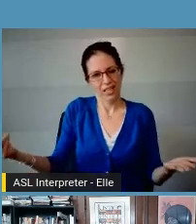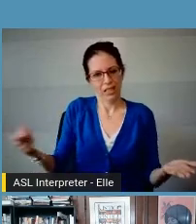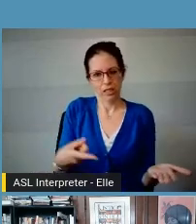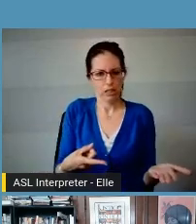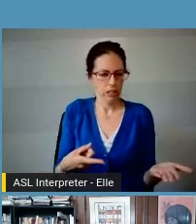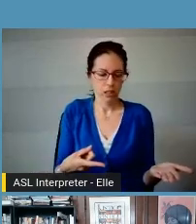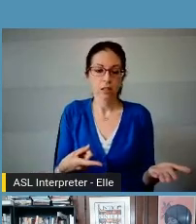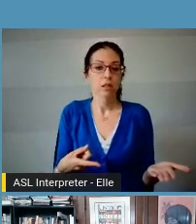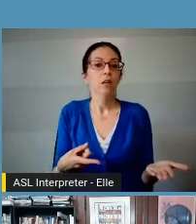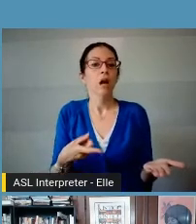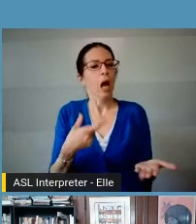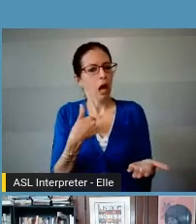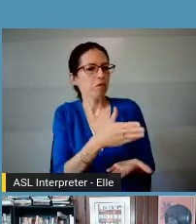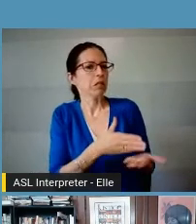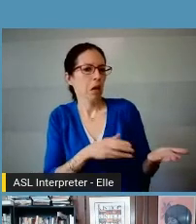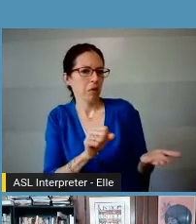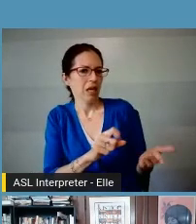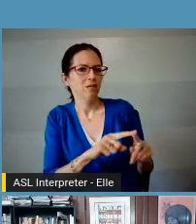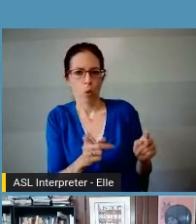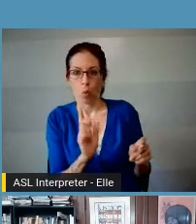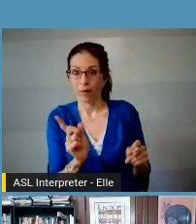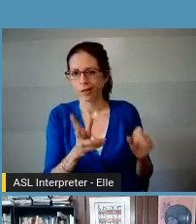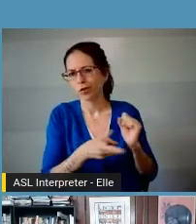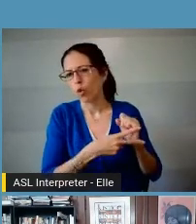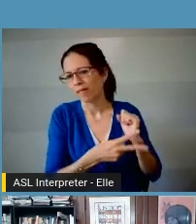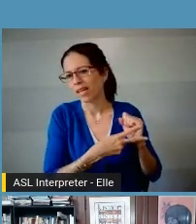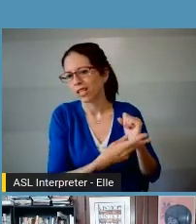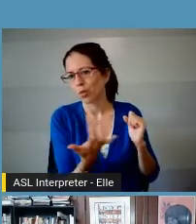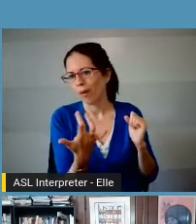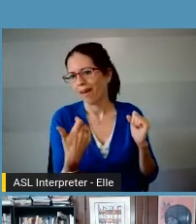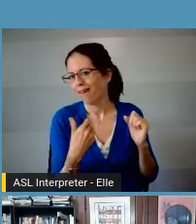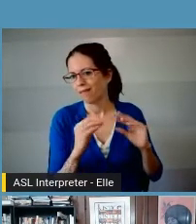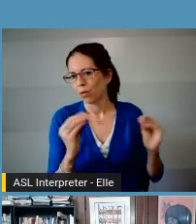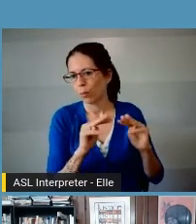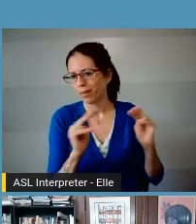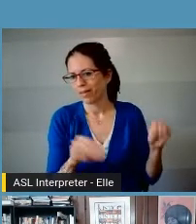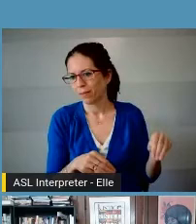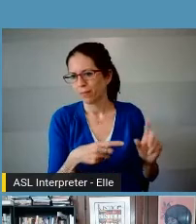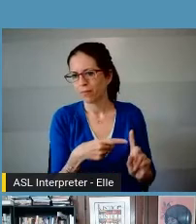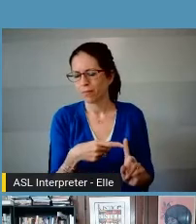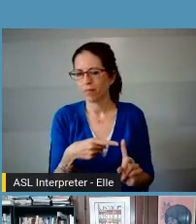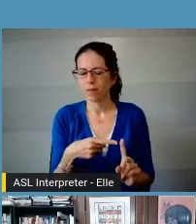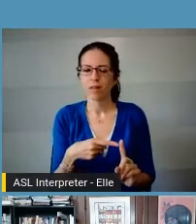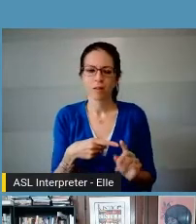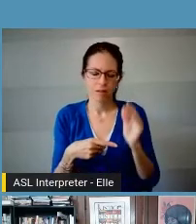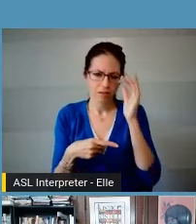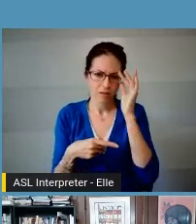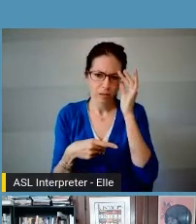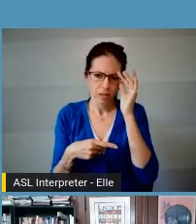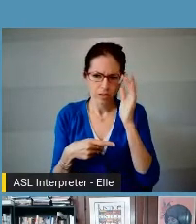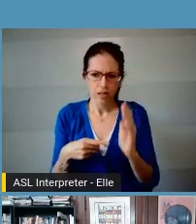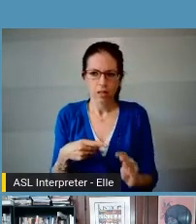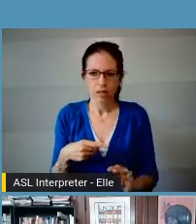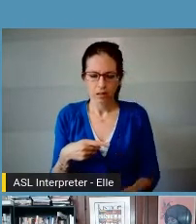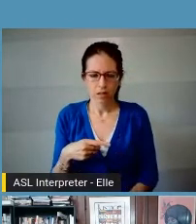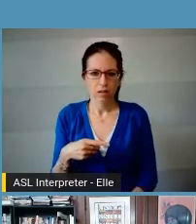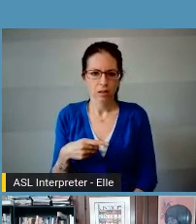in storage there is no place to put them. But this one did get digitized and it is a